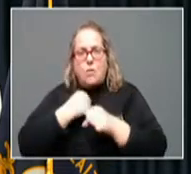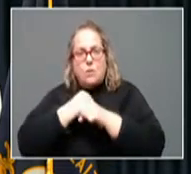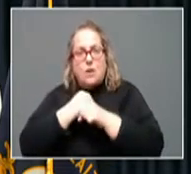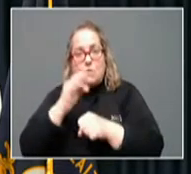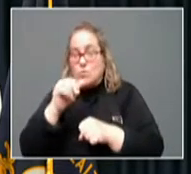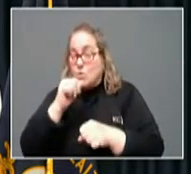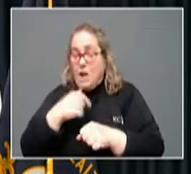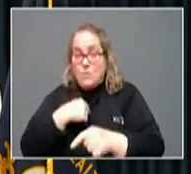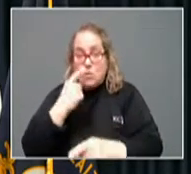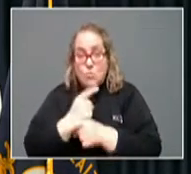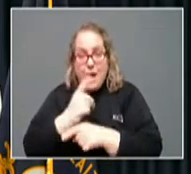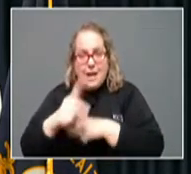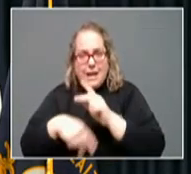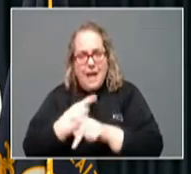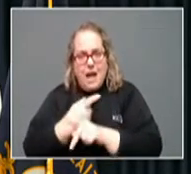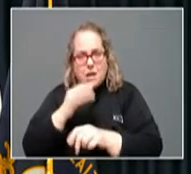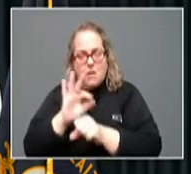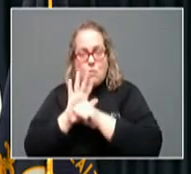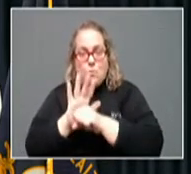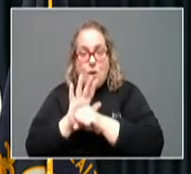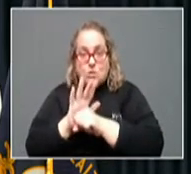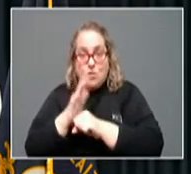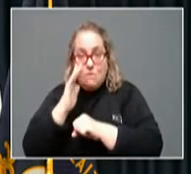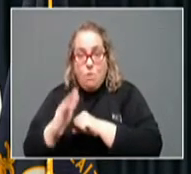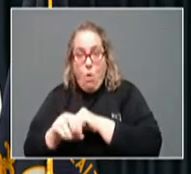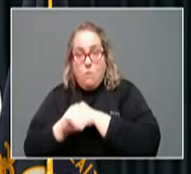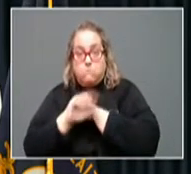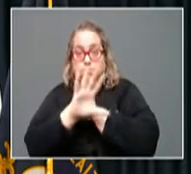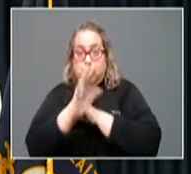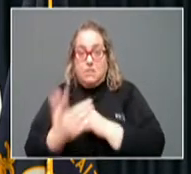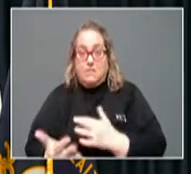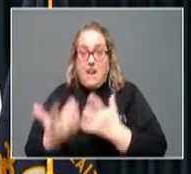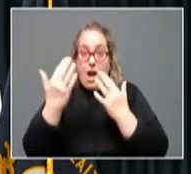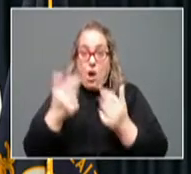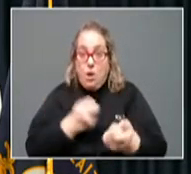you can't fight, uh, fires and in neighborhoods as effectively as you